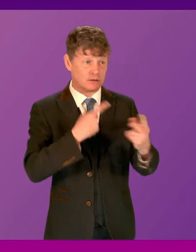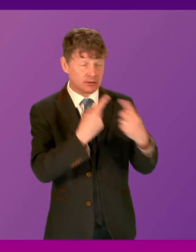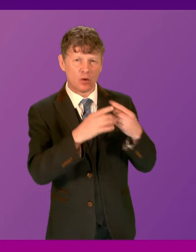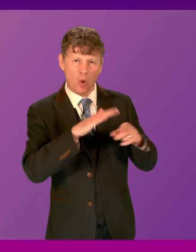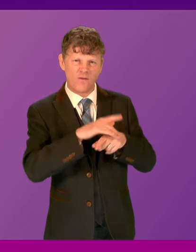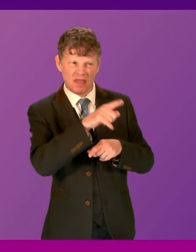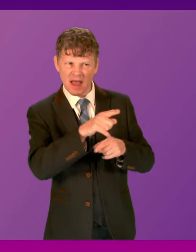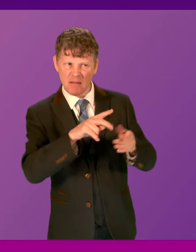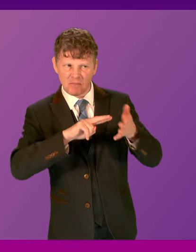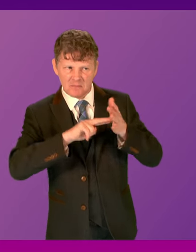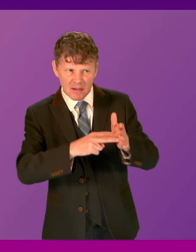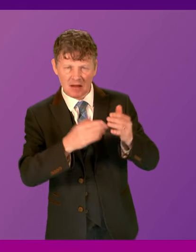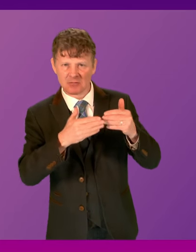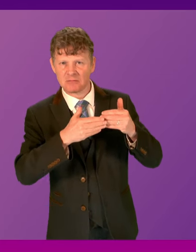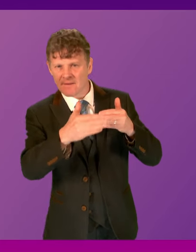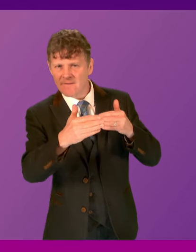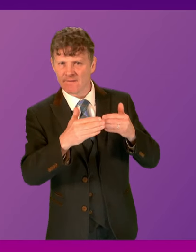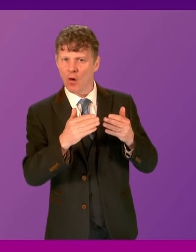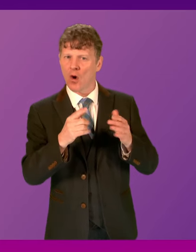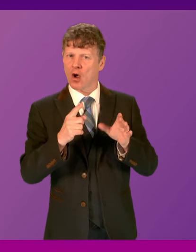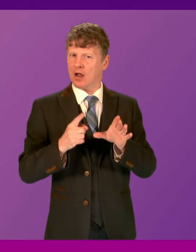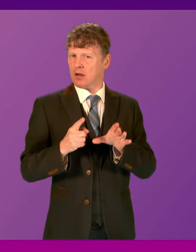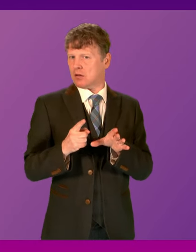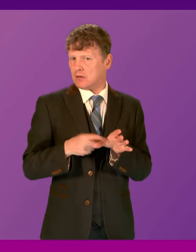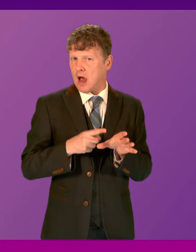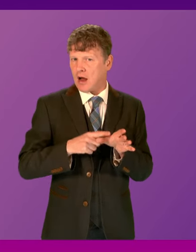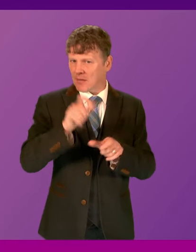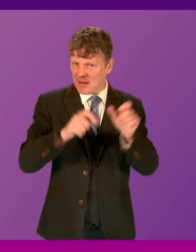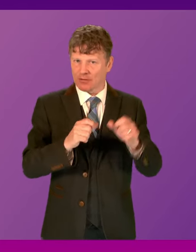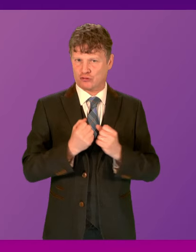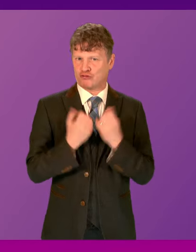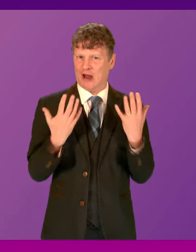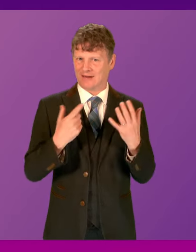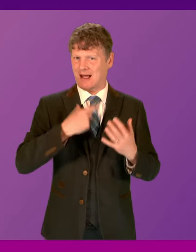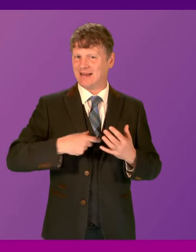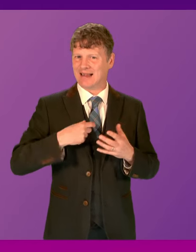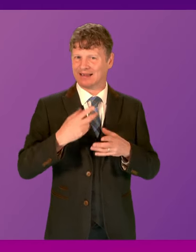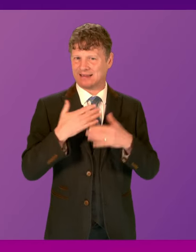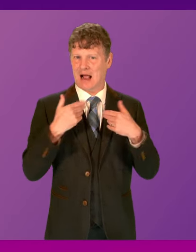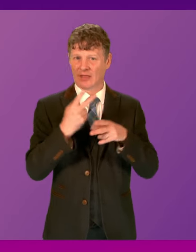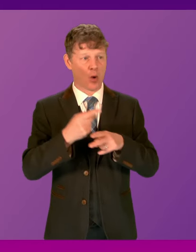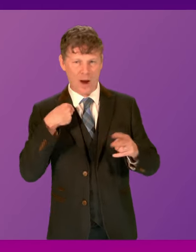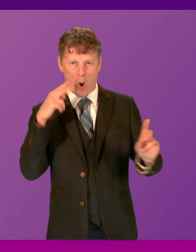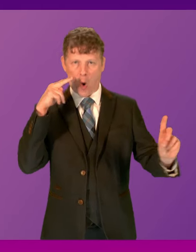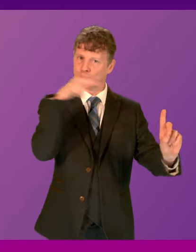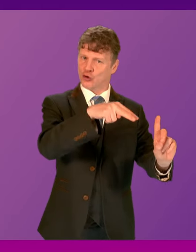young people’s gender identity healthcare. We are observers to that study, and that remains a